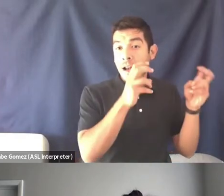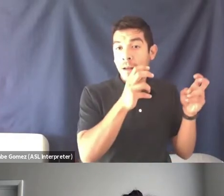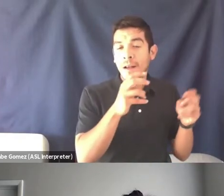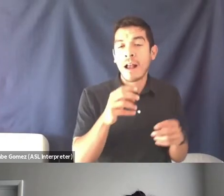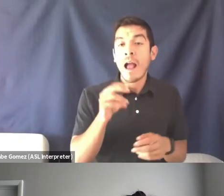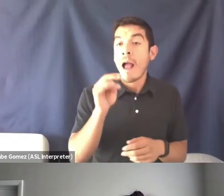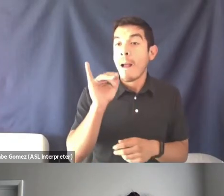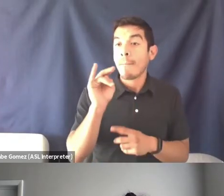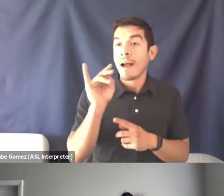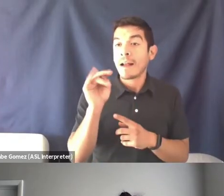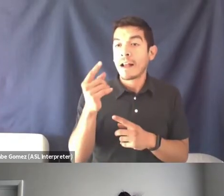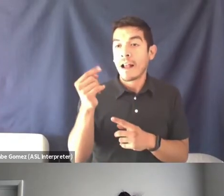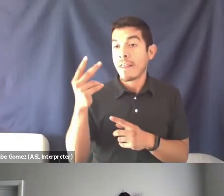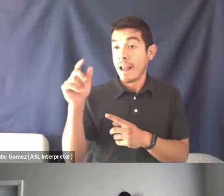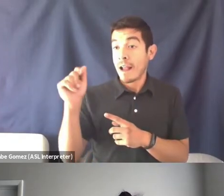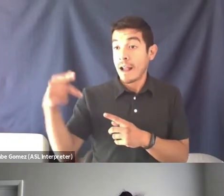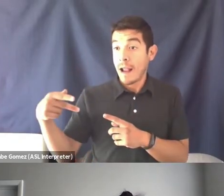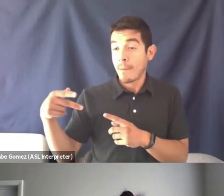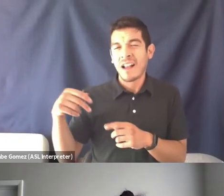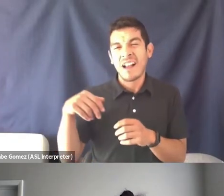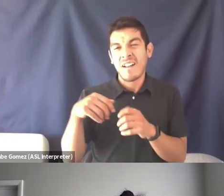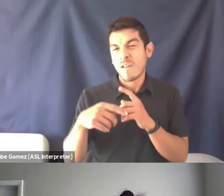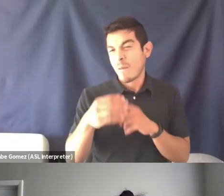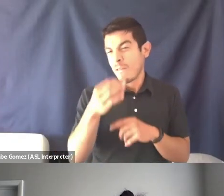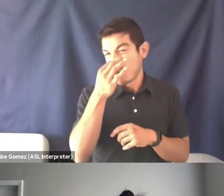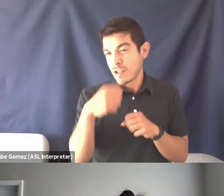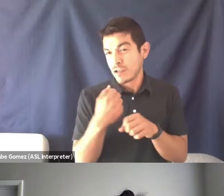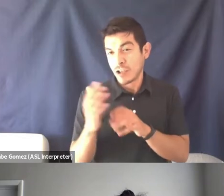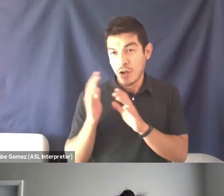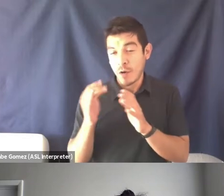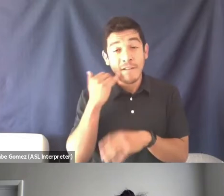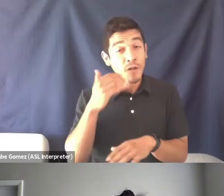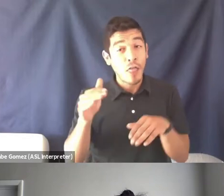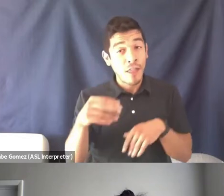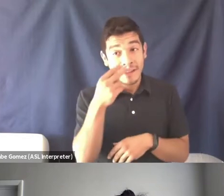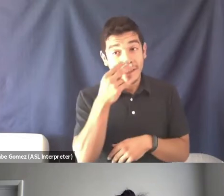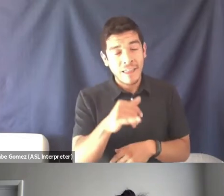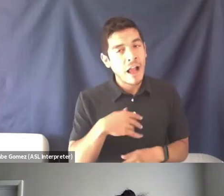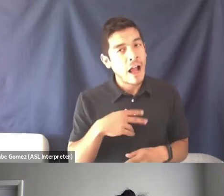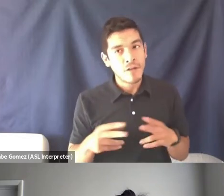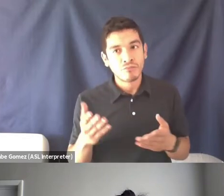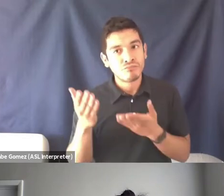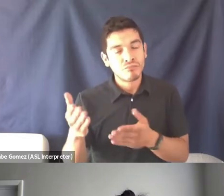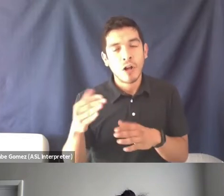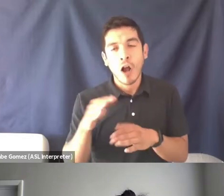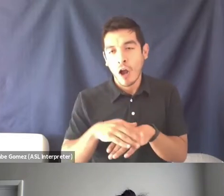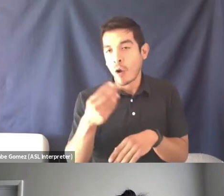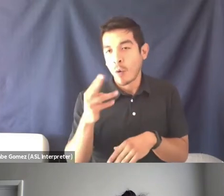From Bing Liu just a couple of years ago. If you haven't seen that, I think it's still on Hulu.